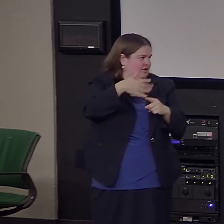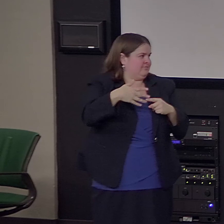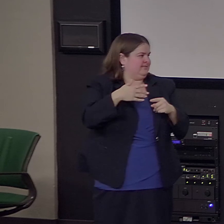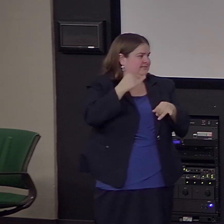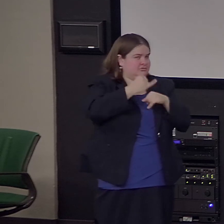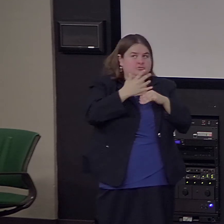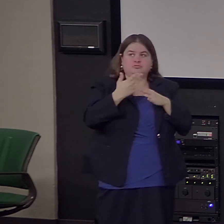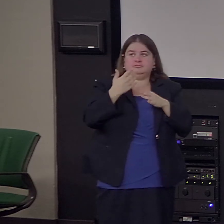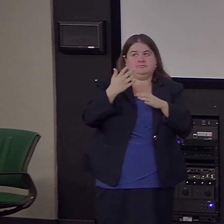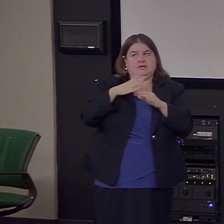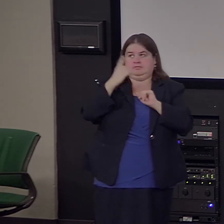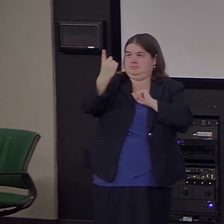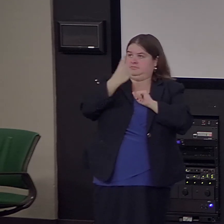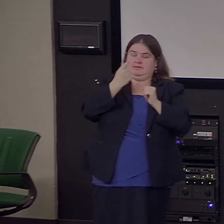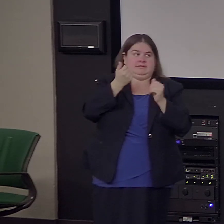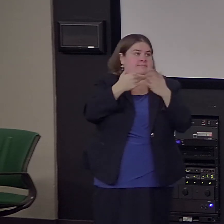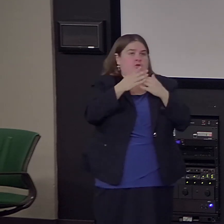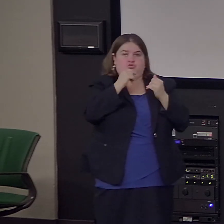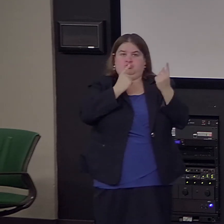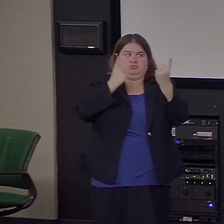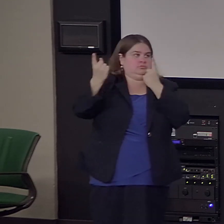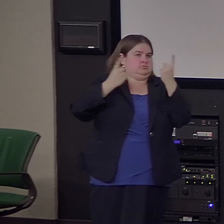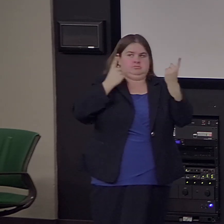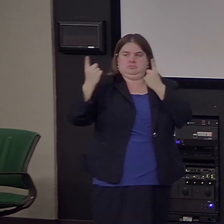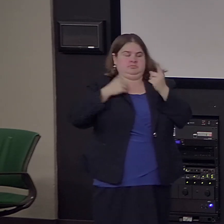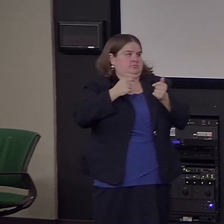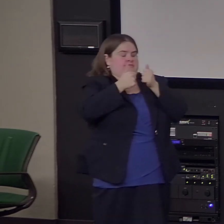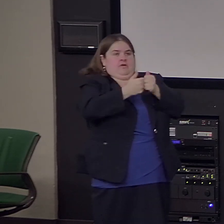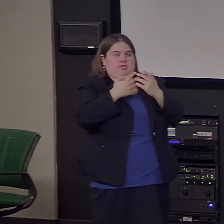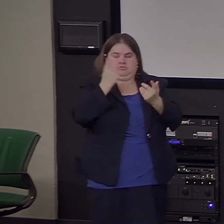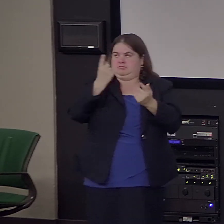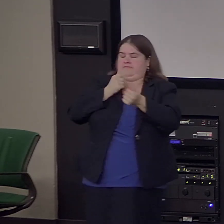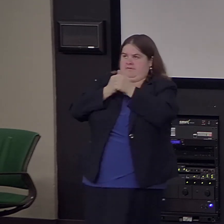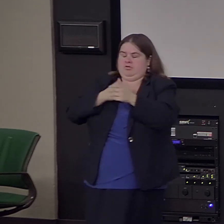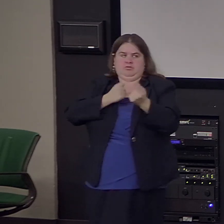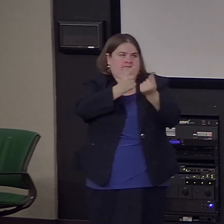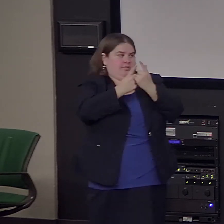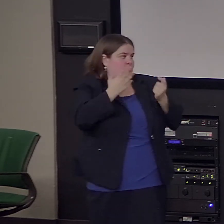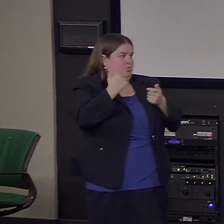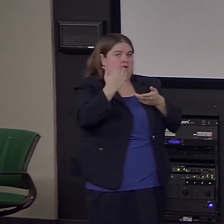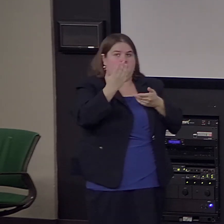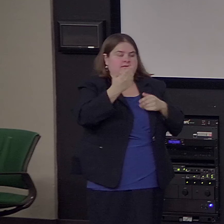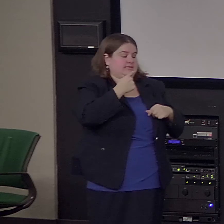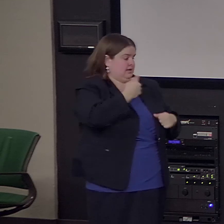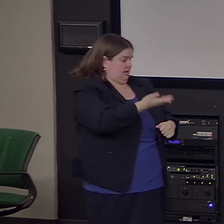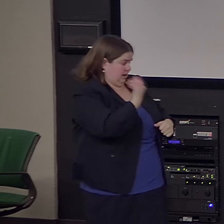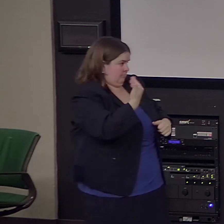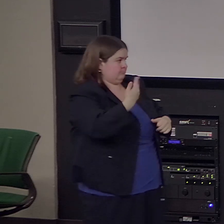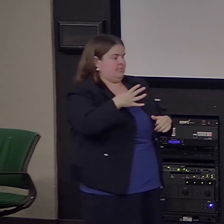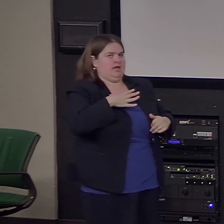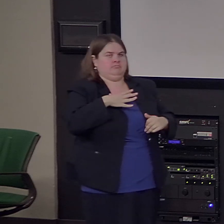to walk off with whoever it is who is sticking their hand out and saying, come with me.